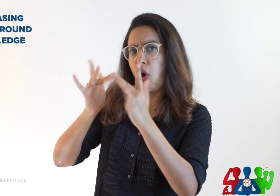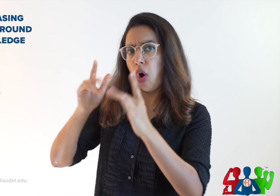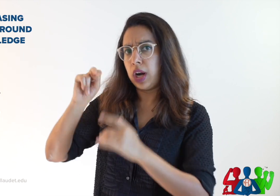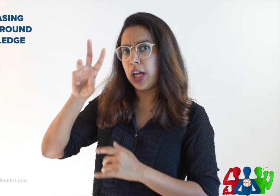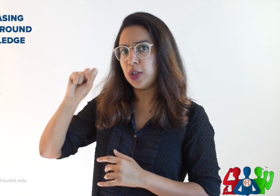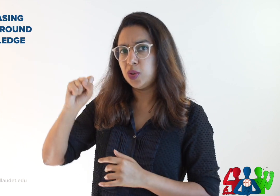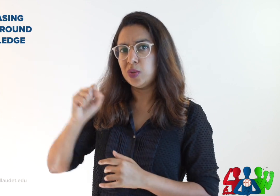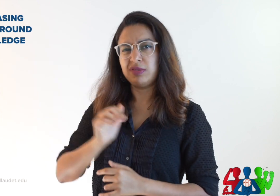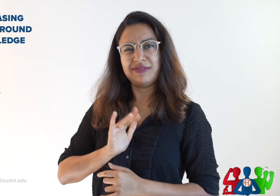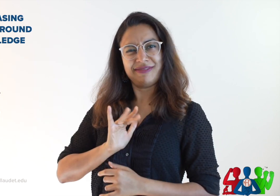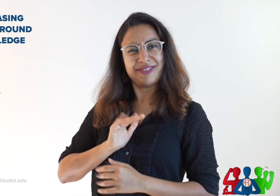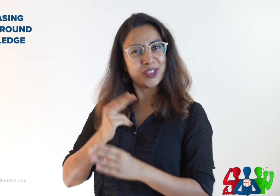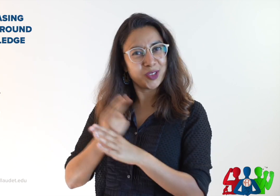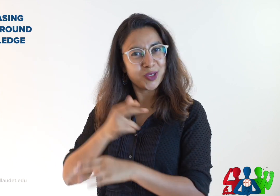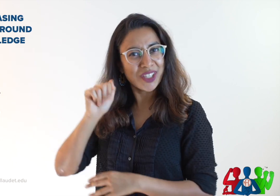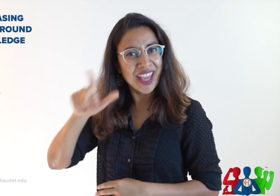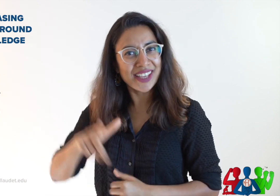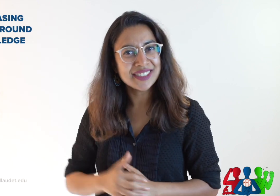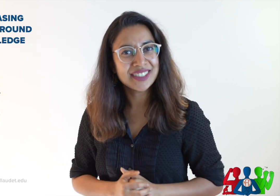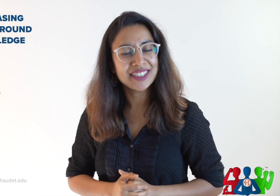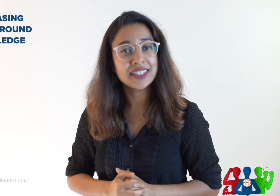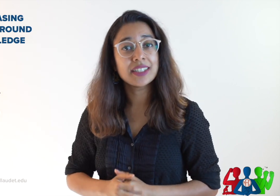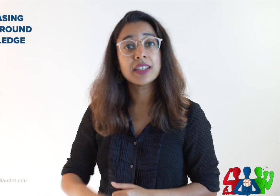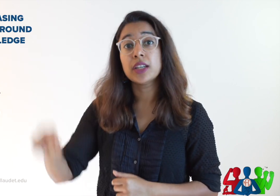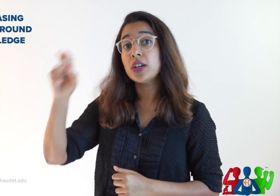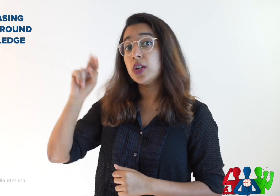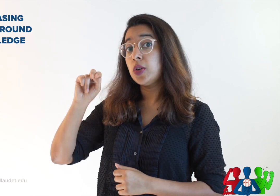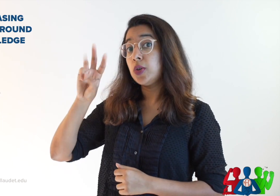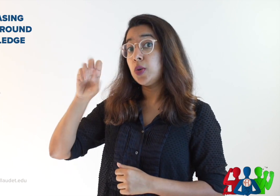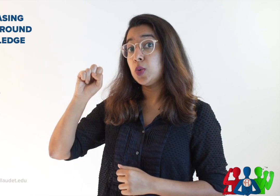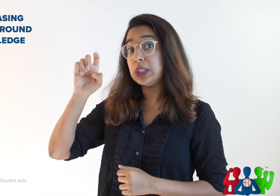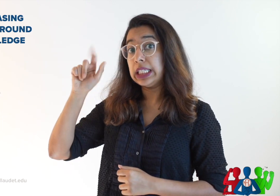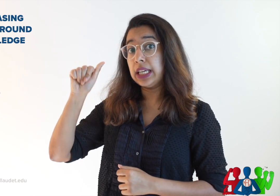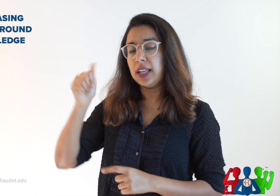The Daily Moth is online news and it’s in ASL.